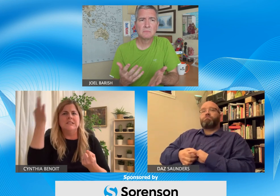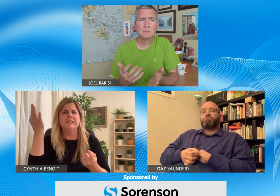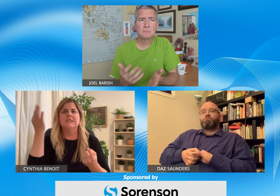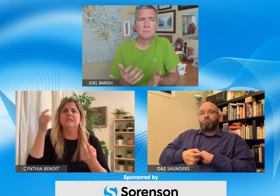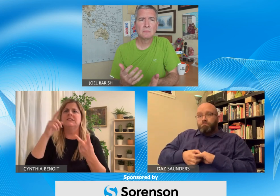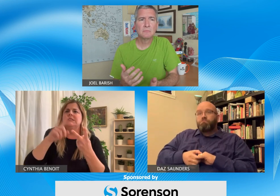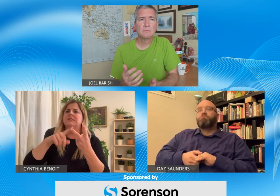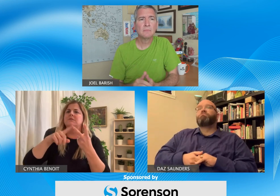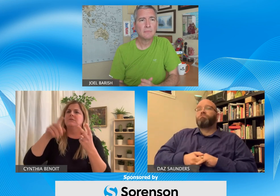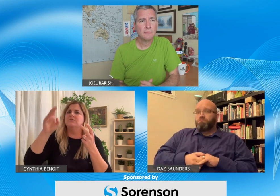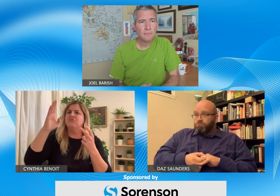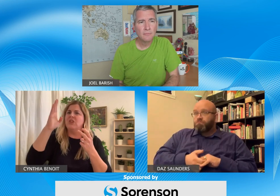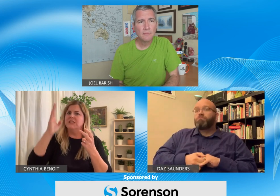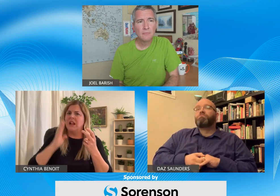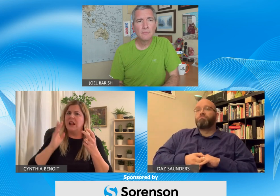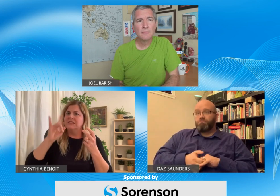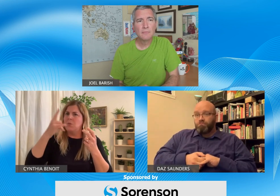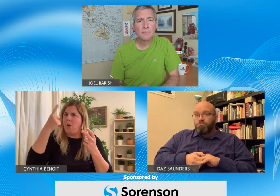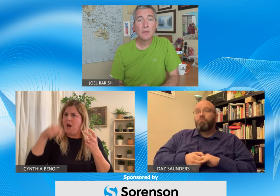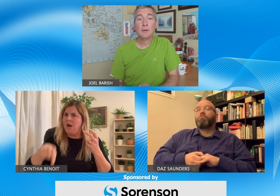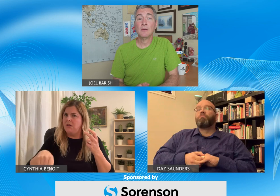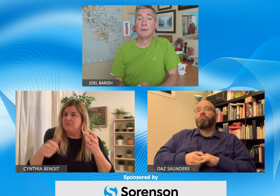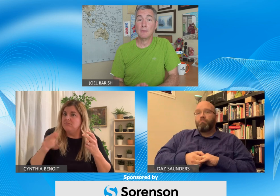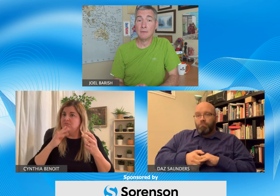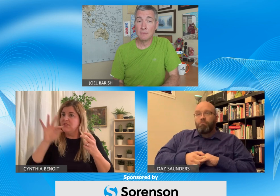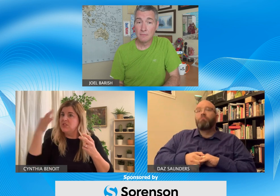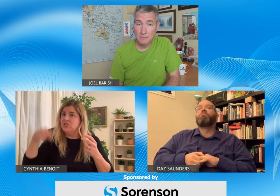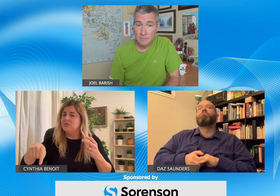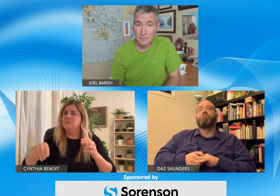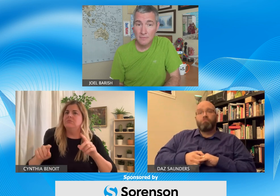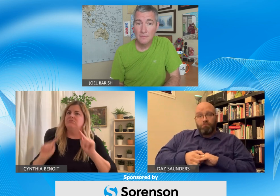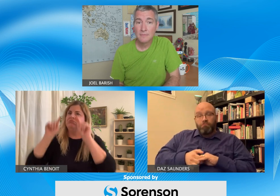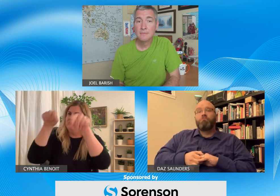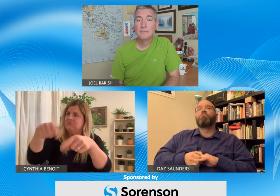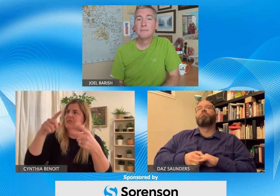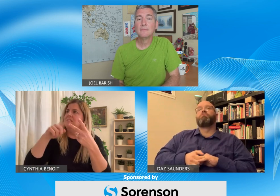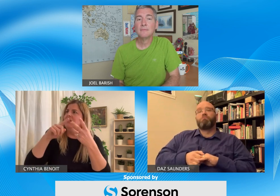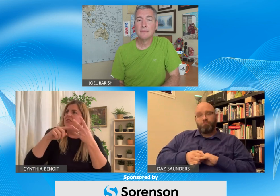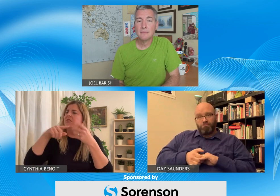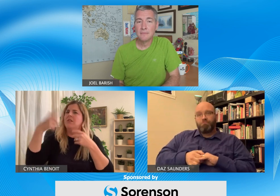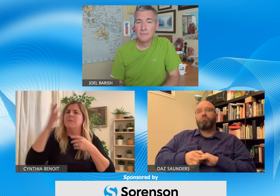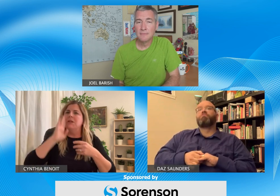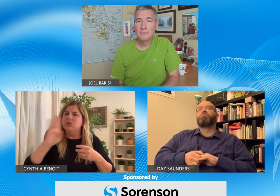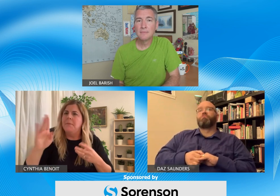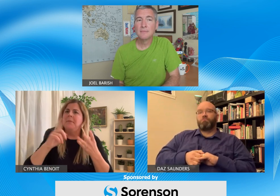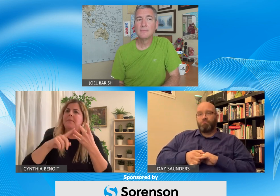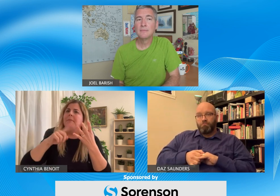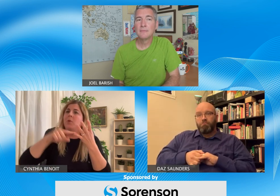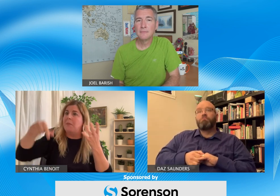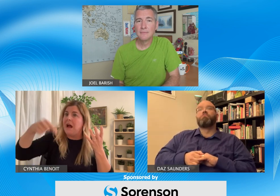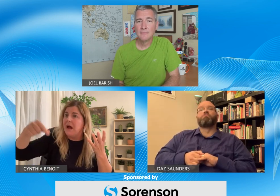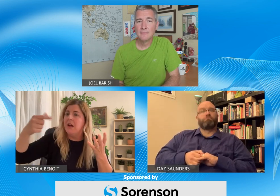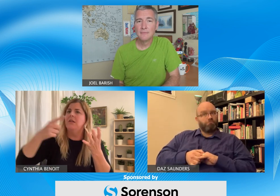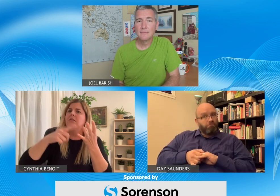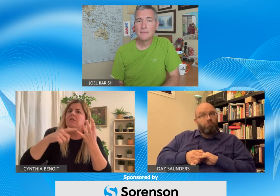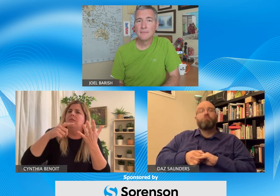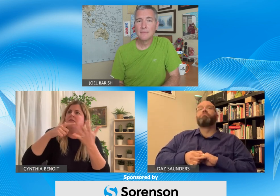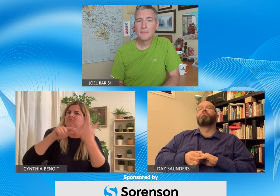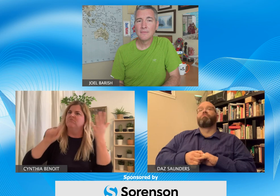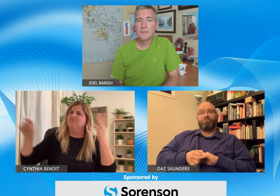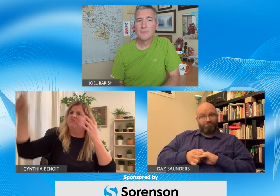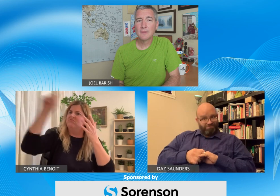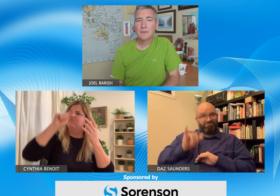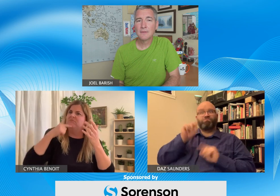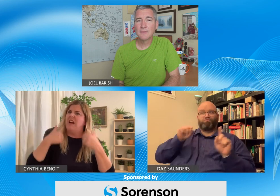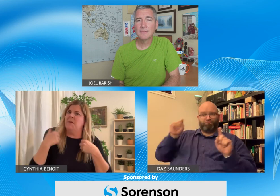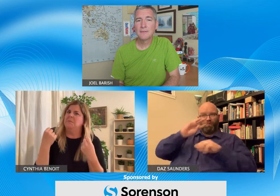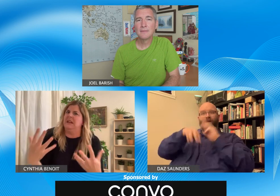France, one French speaking person from Brazil, Belgium as well as Quebec and many others.